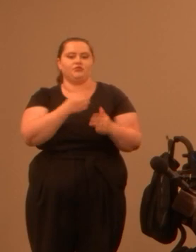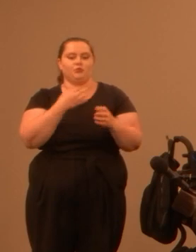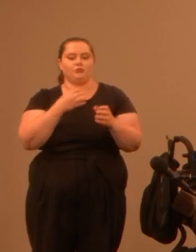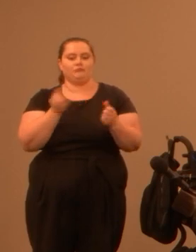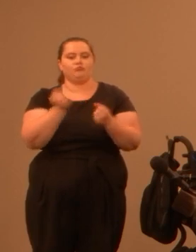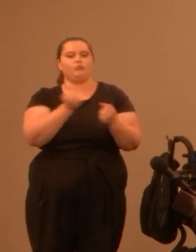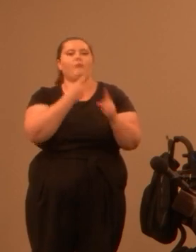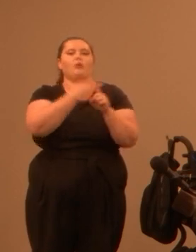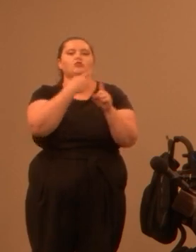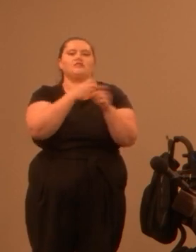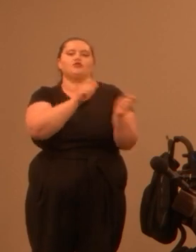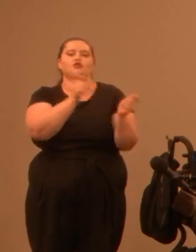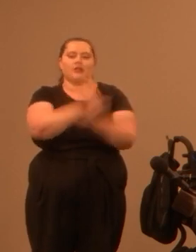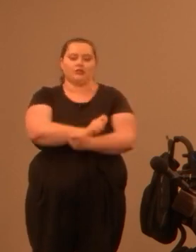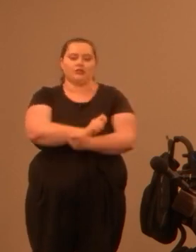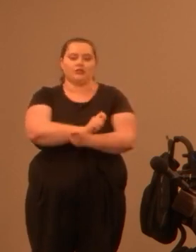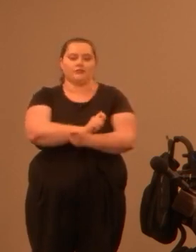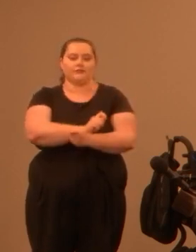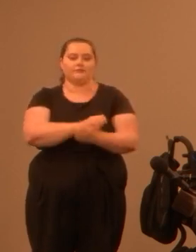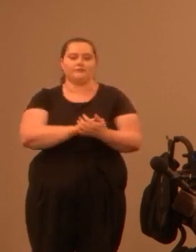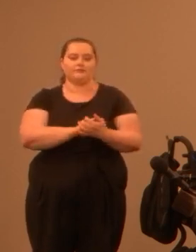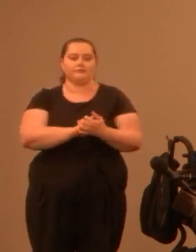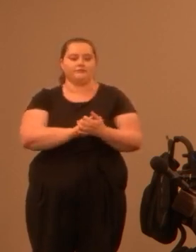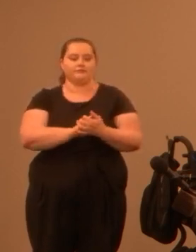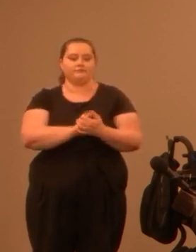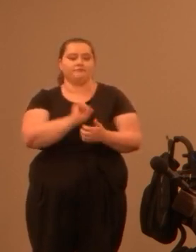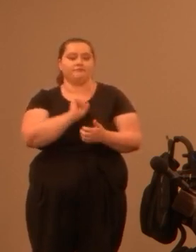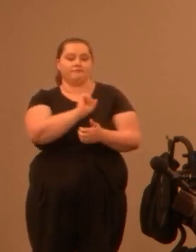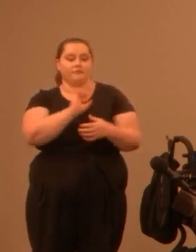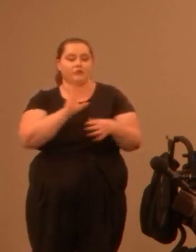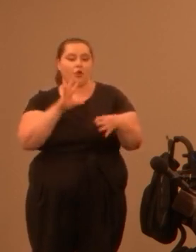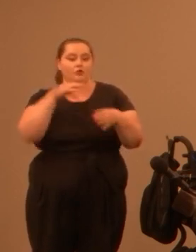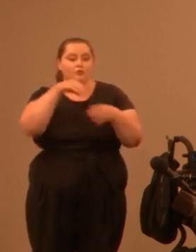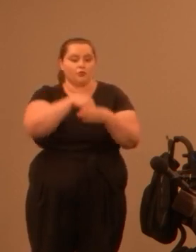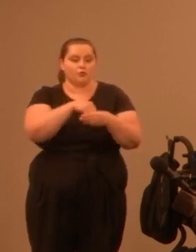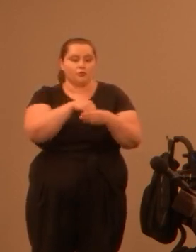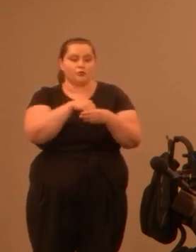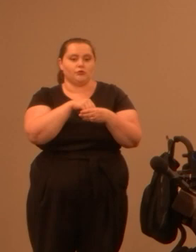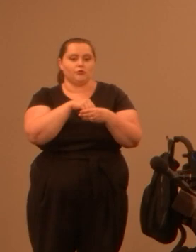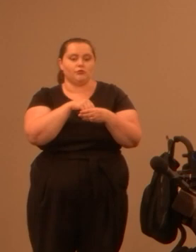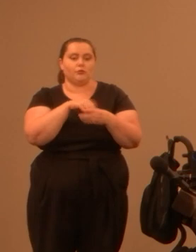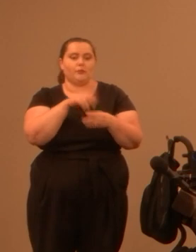David's contributions to the Perth Web Accessibility Camp has